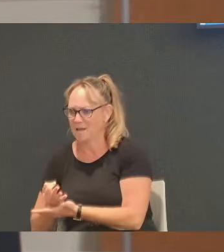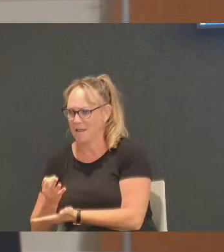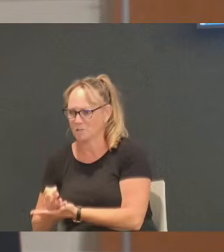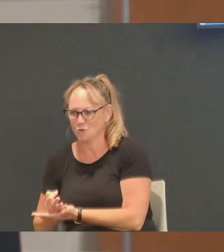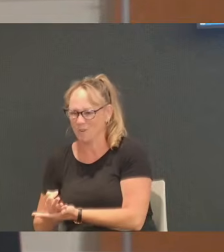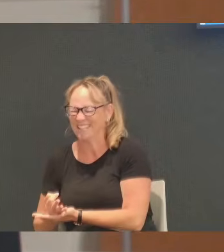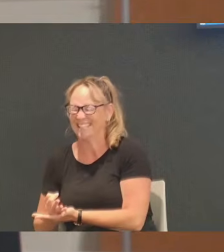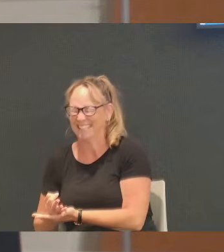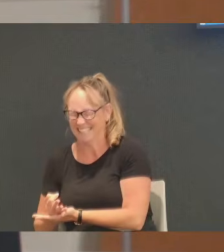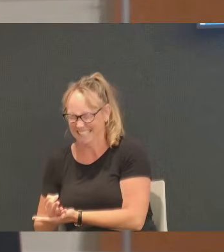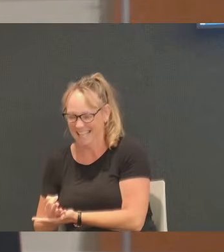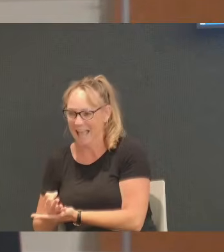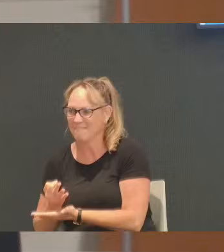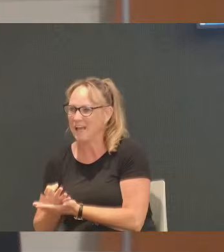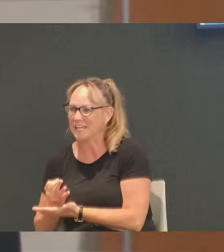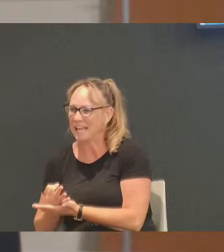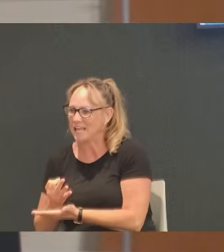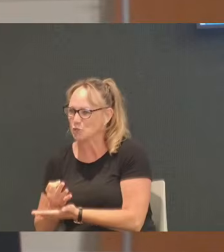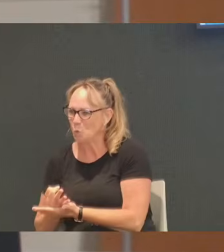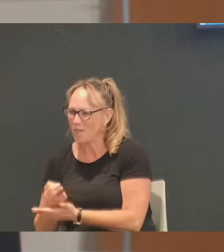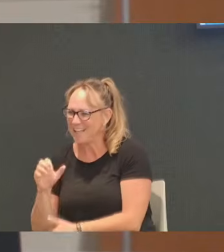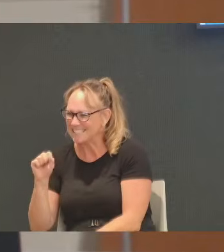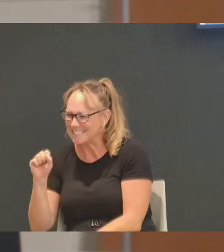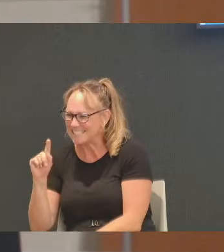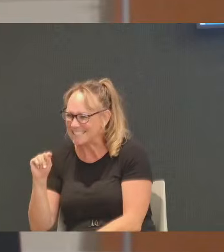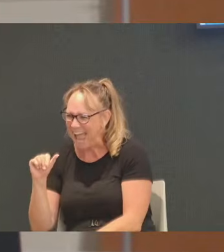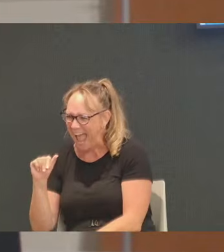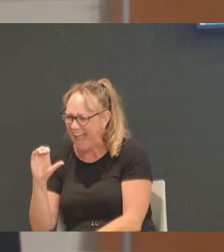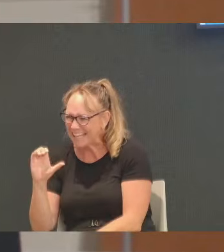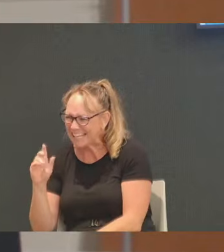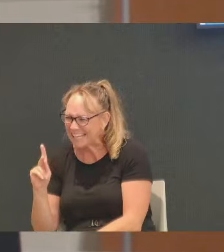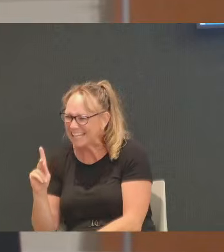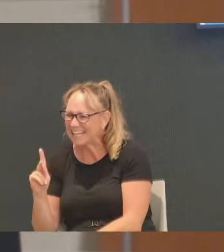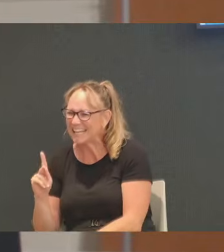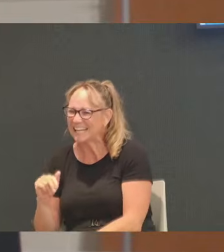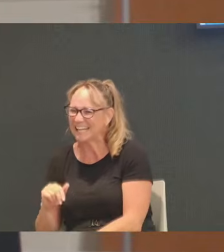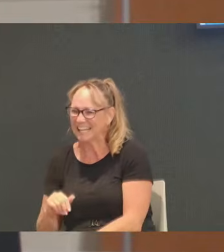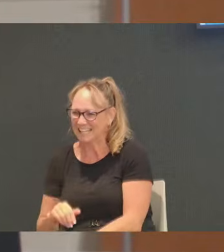that this is the way that was arranged and this is how this is going to go down. But I know we